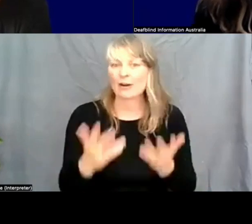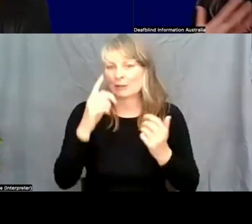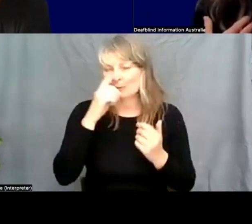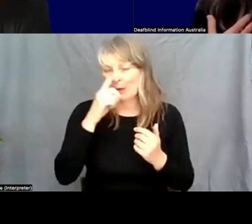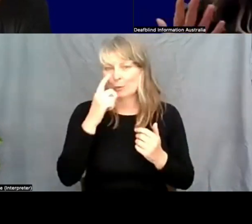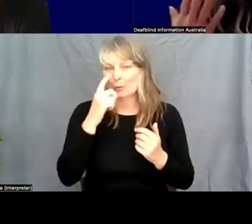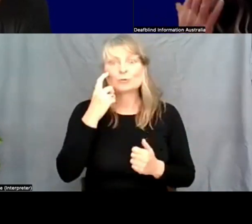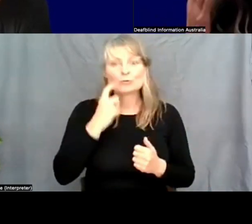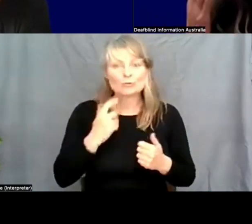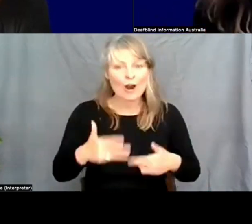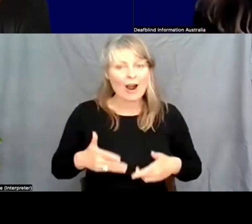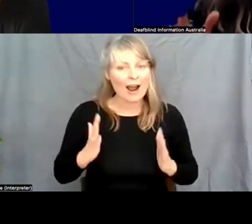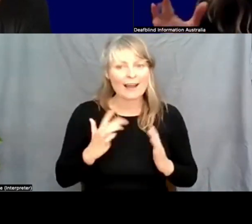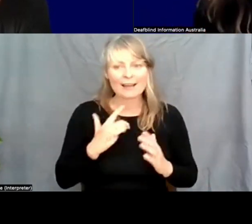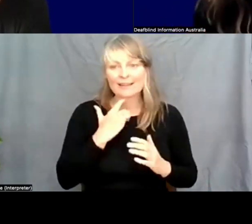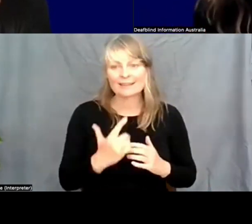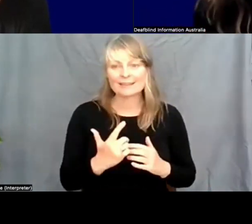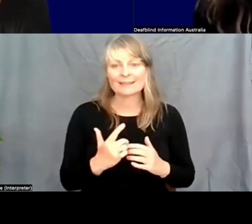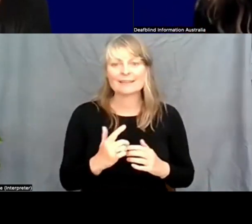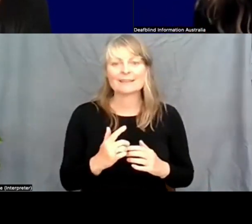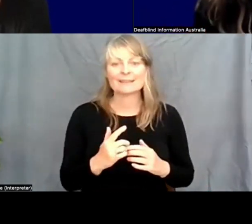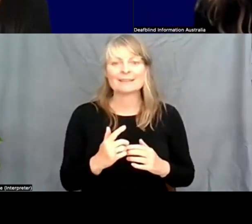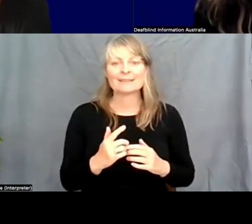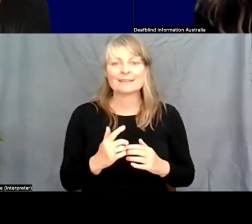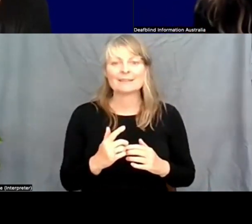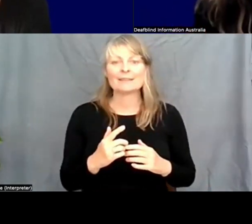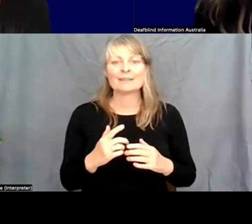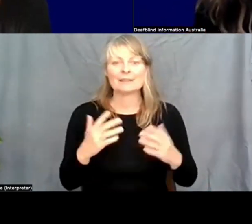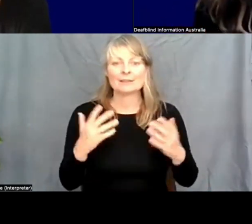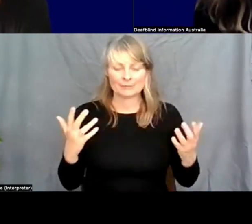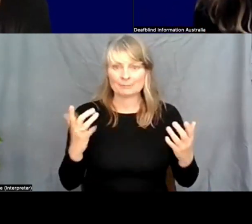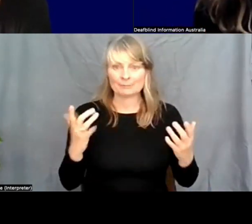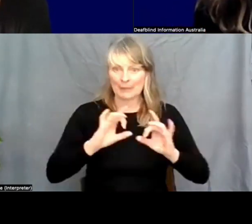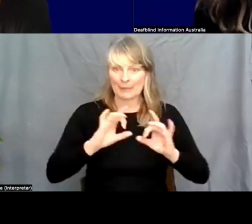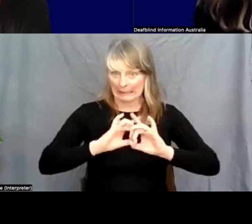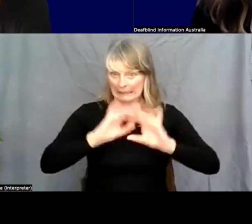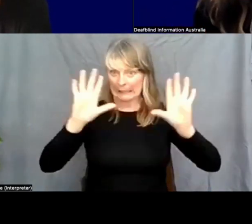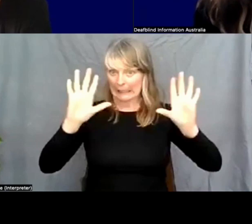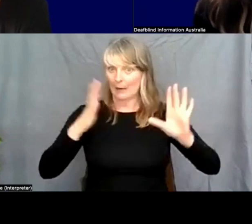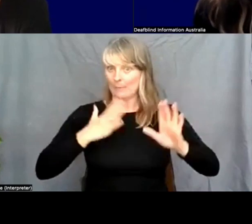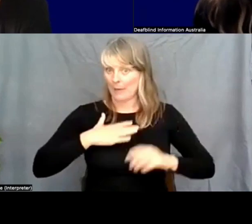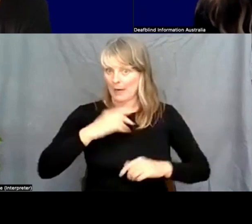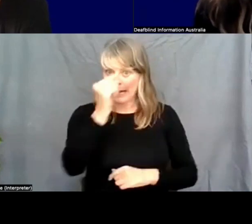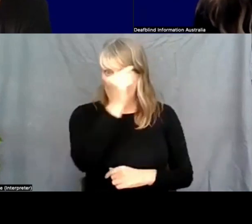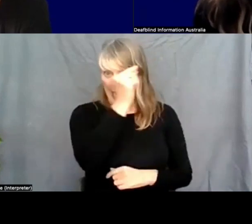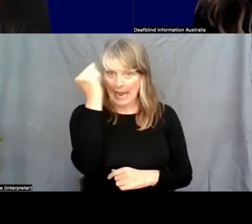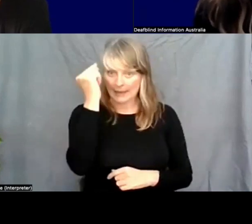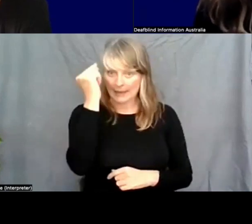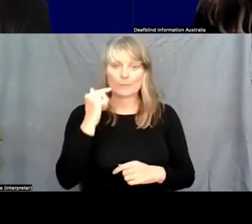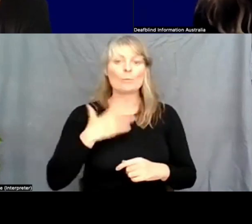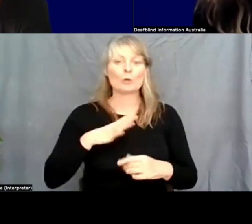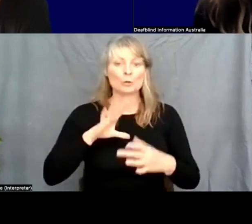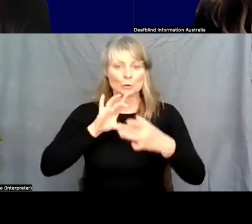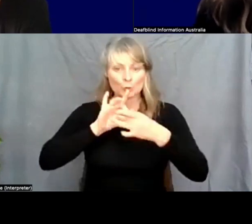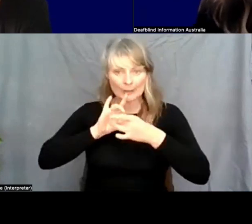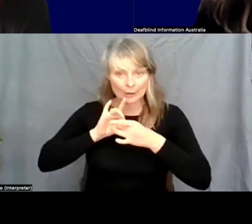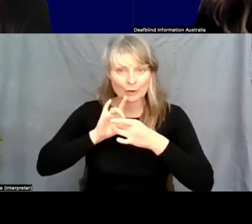this is what I'm trying to do, I'm trying to connect, build on the skills and the knowledge that you've learnt from this session.